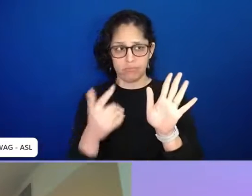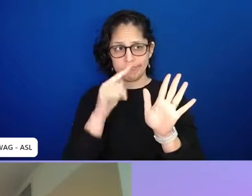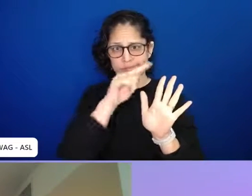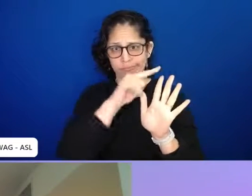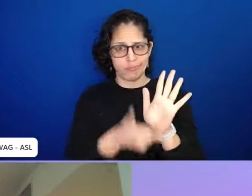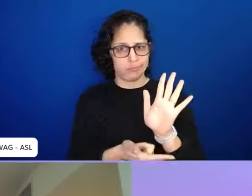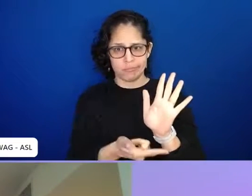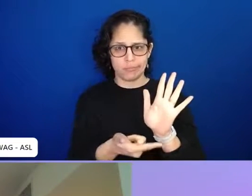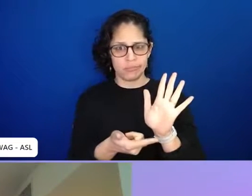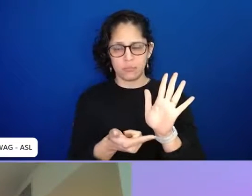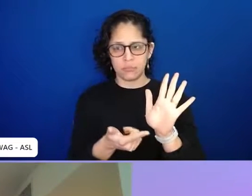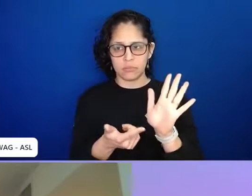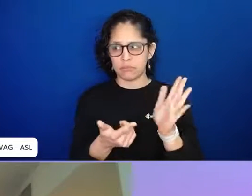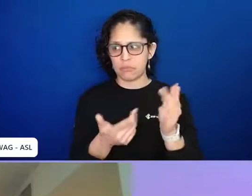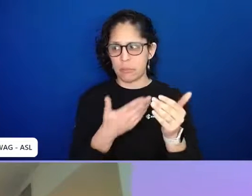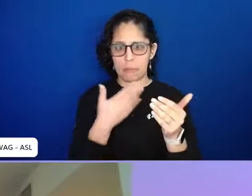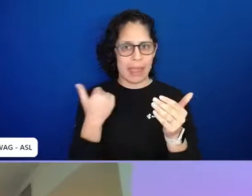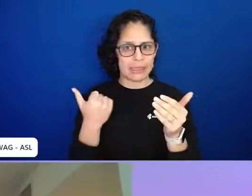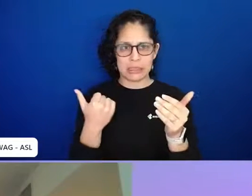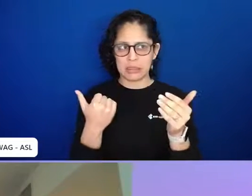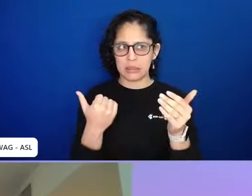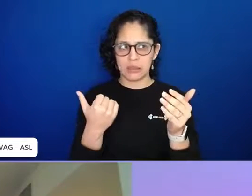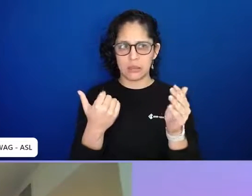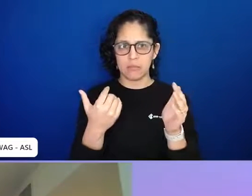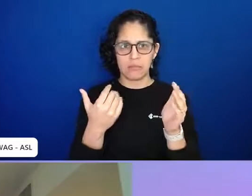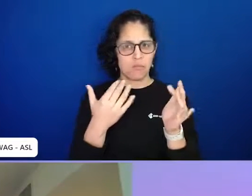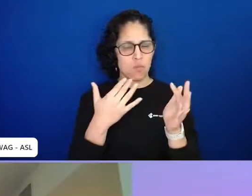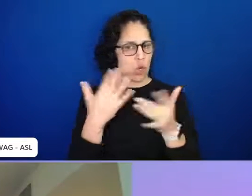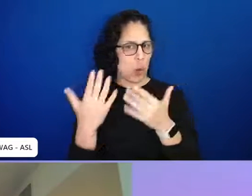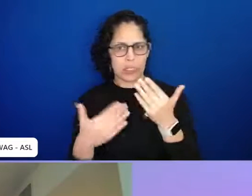it's easy, right? The logical tab order is going to be top to bottom, field after field